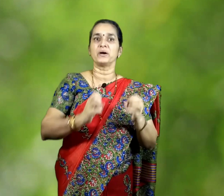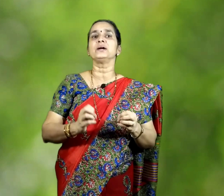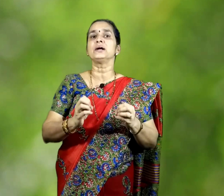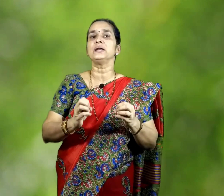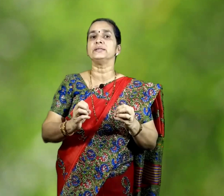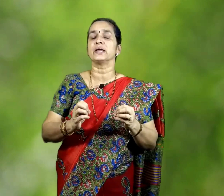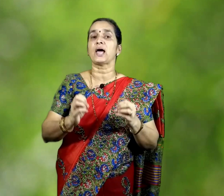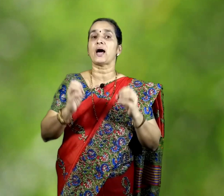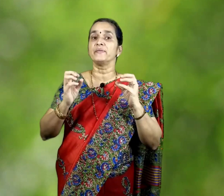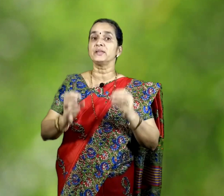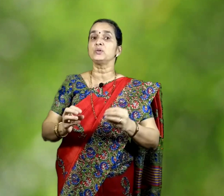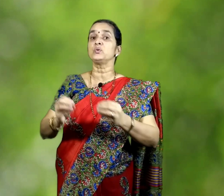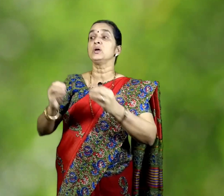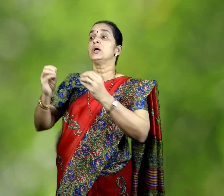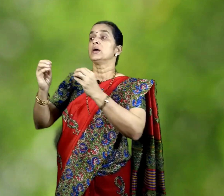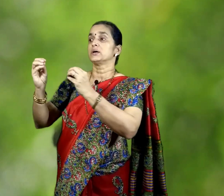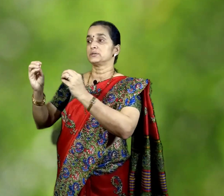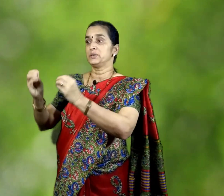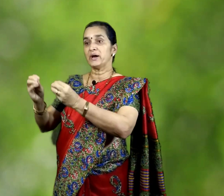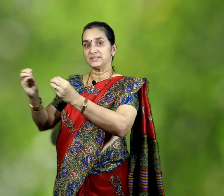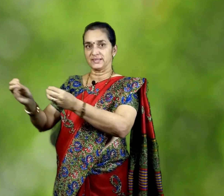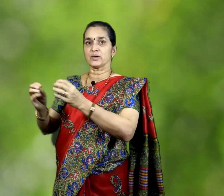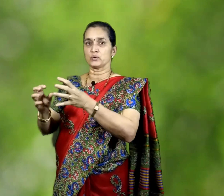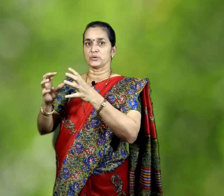The people who managed (Burial etc) the dead monkeys of dead monkeys of Bandipur area